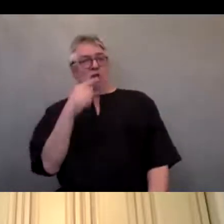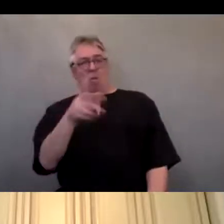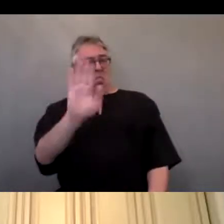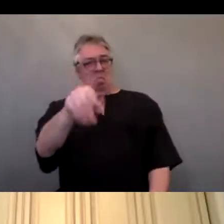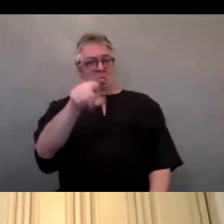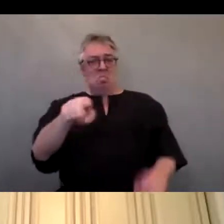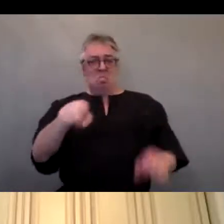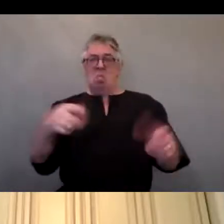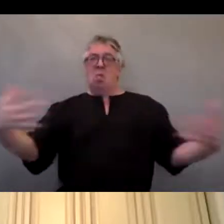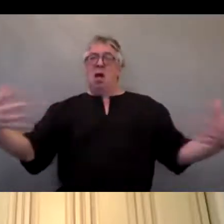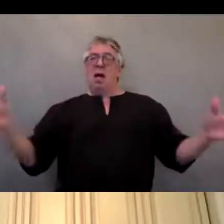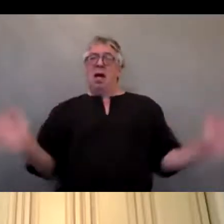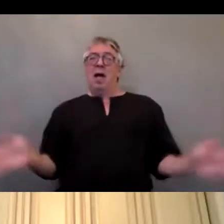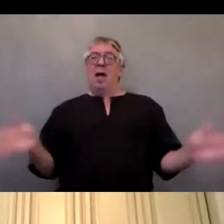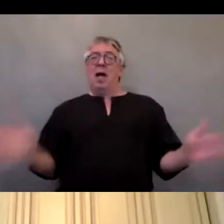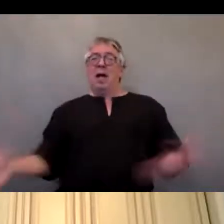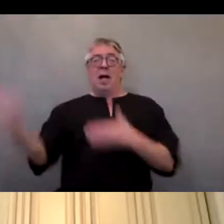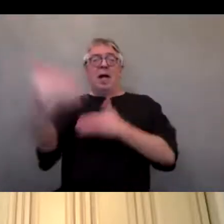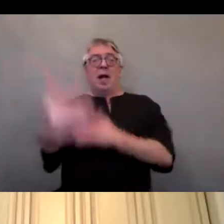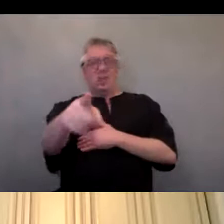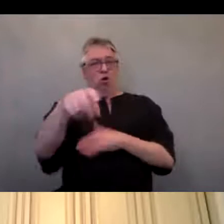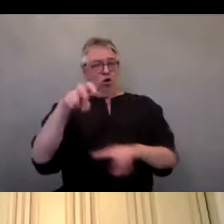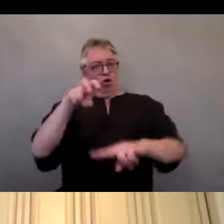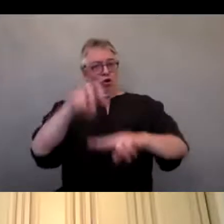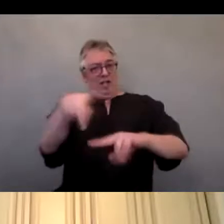hearing aid would not do anything for me. They told me to sit in the front